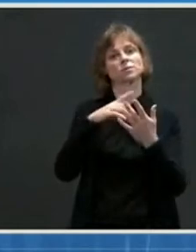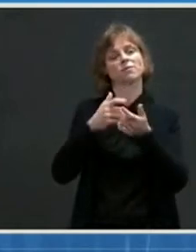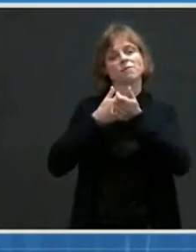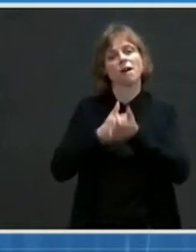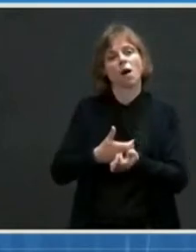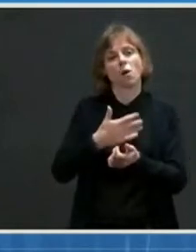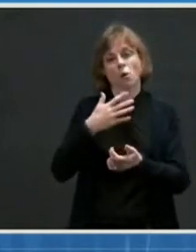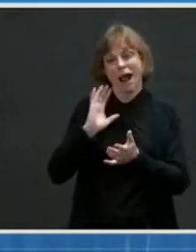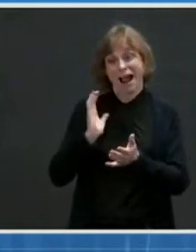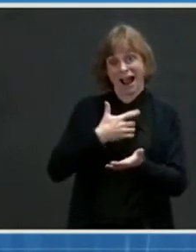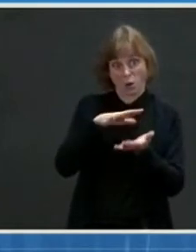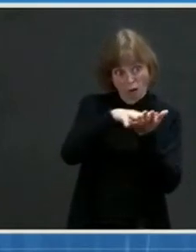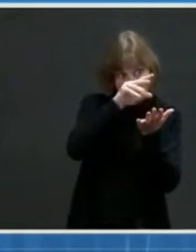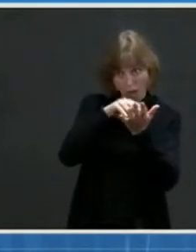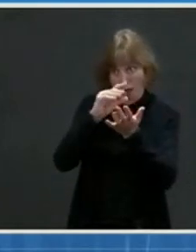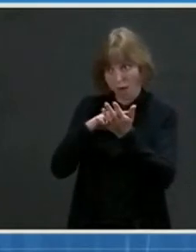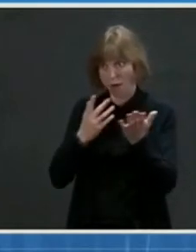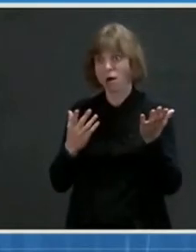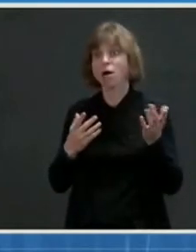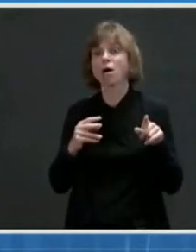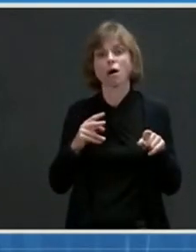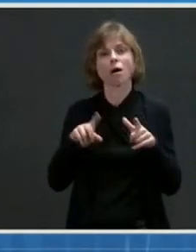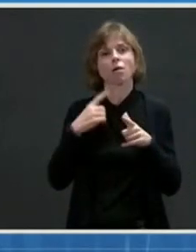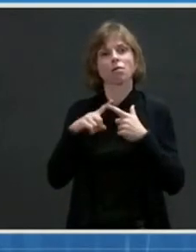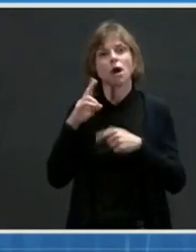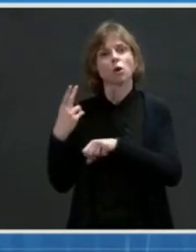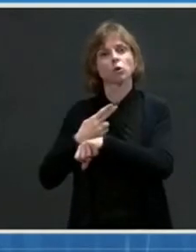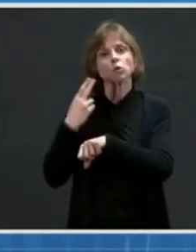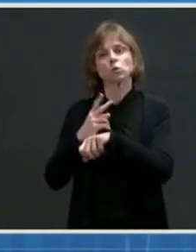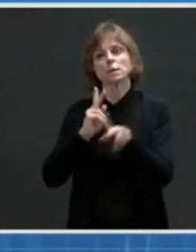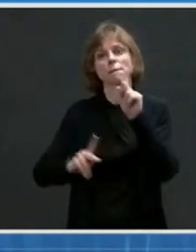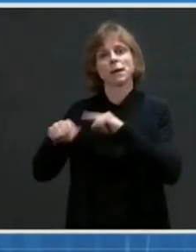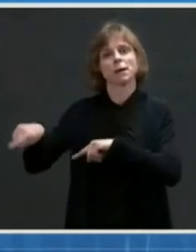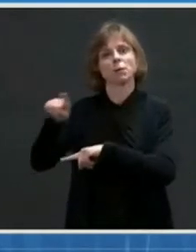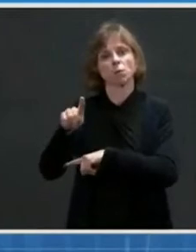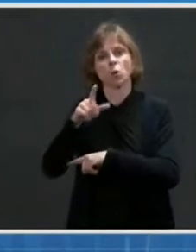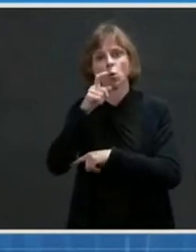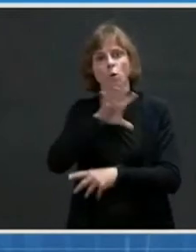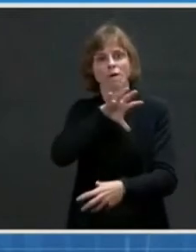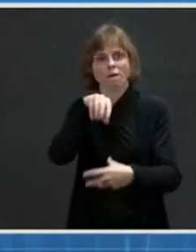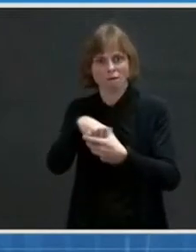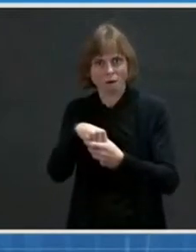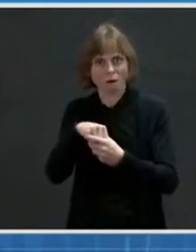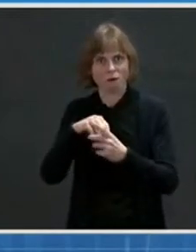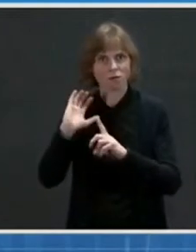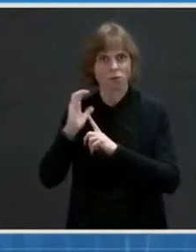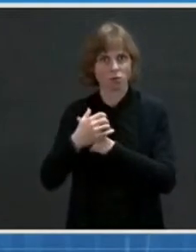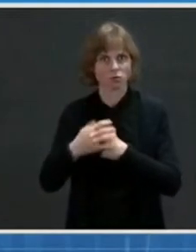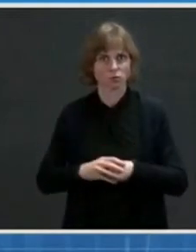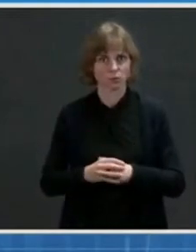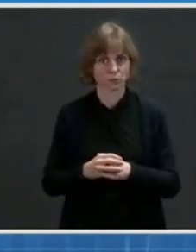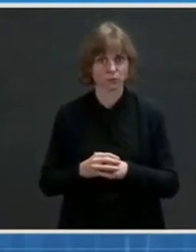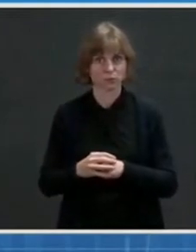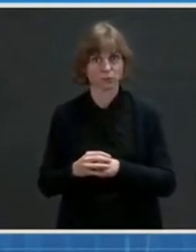TIMED FOR MAXIMUM EFFECTIVENESS AND DESIGNED BASED ON BOTH OUR LEARNINGS AND TAKE FULL